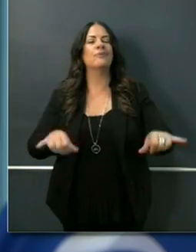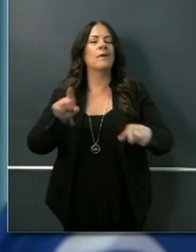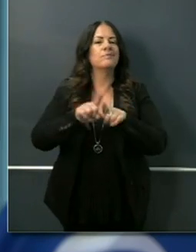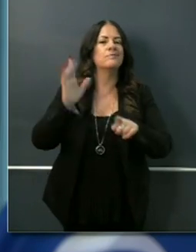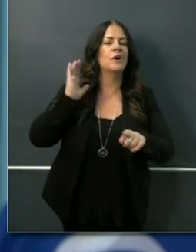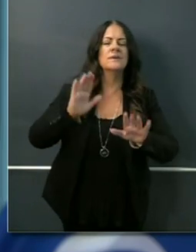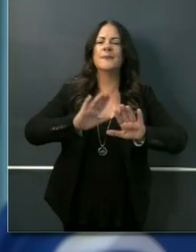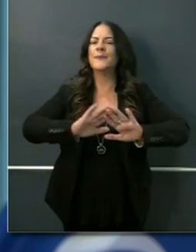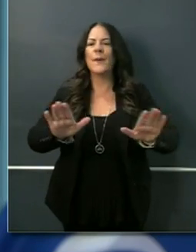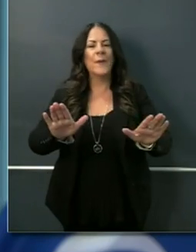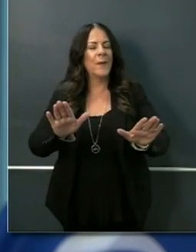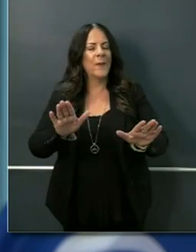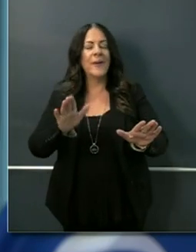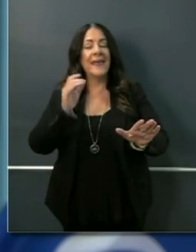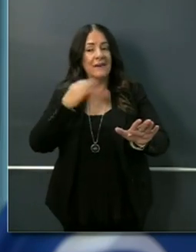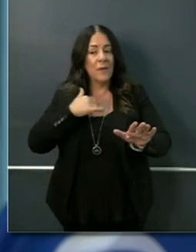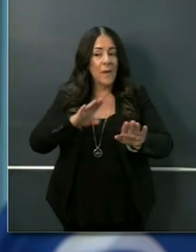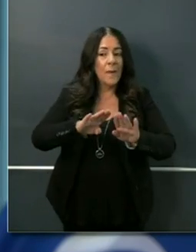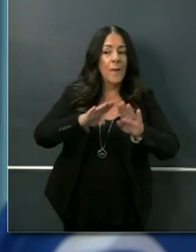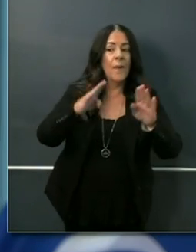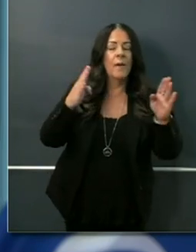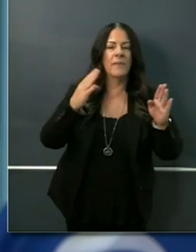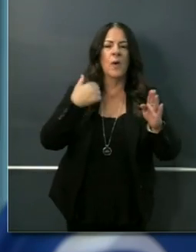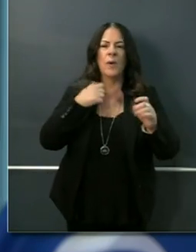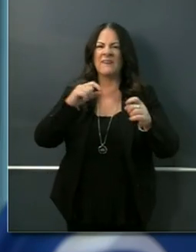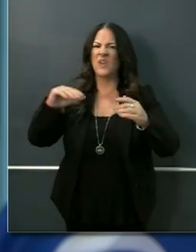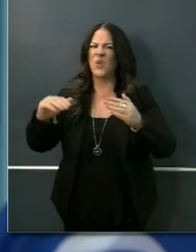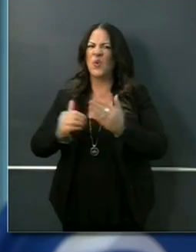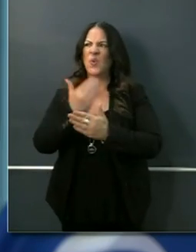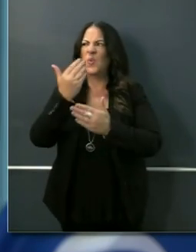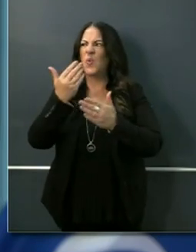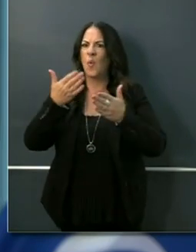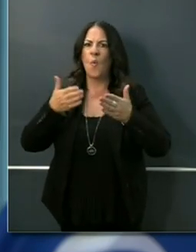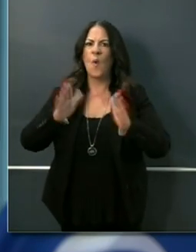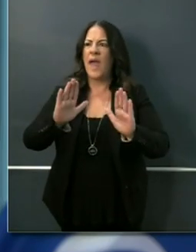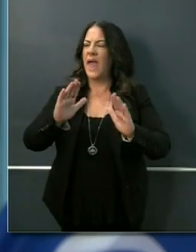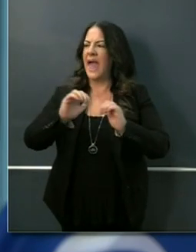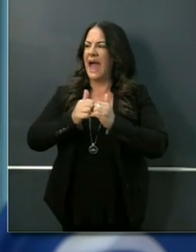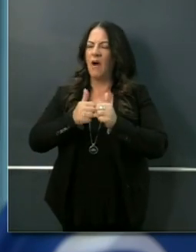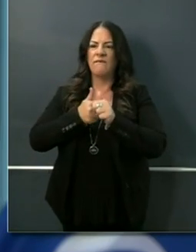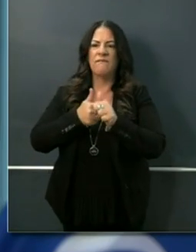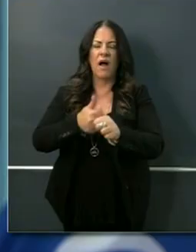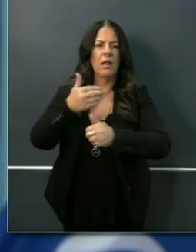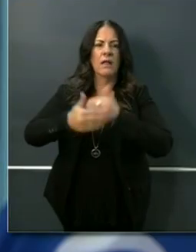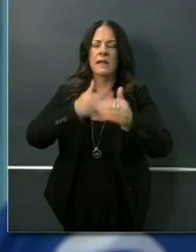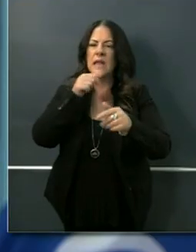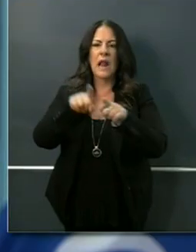TOGGLE THROUGH THAT UP-AND-DOWN. THERE IS NO SUCH THING AS REOPENING BACK TO NORMAL. IT IS NORMAL WITH CAVEATS,